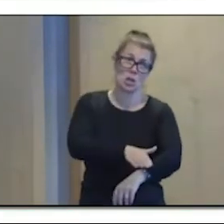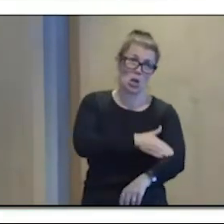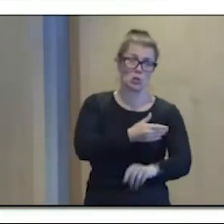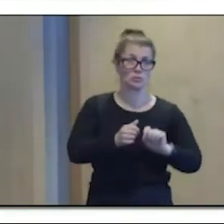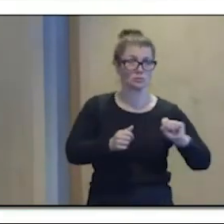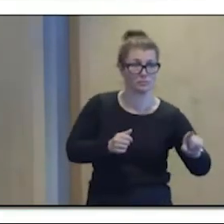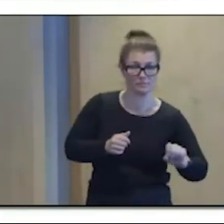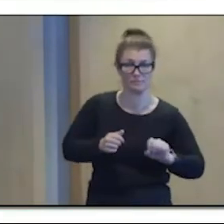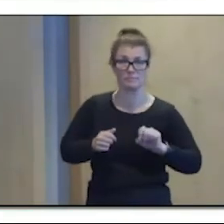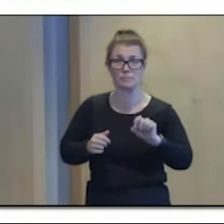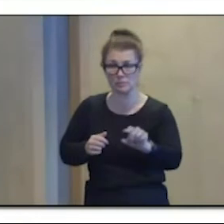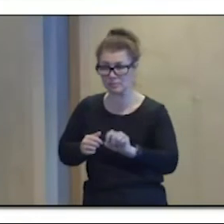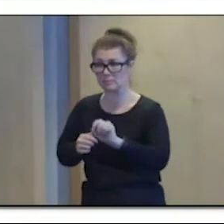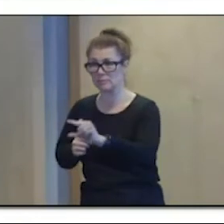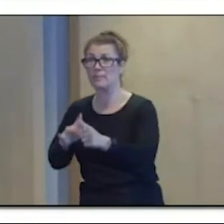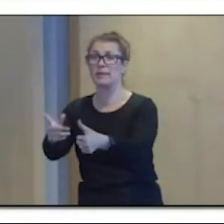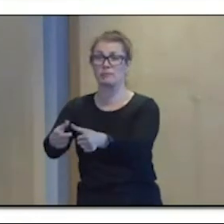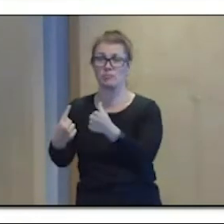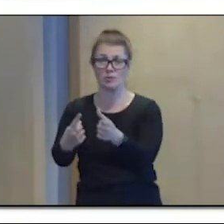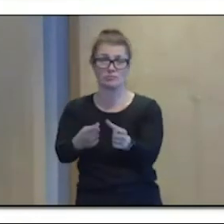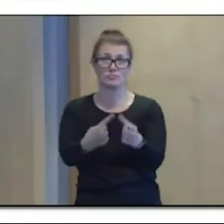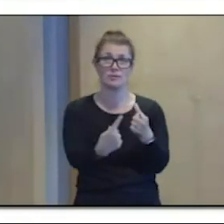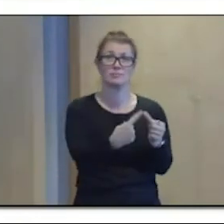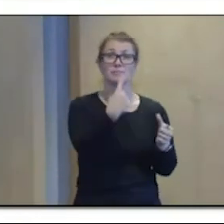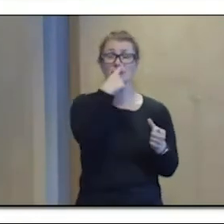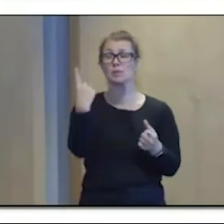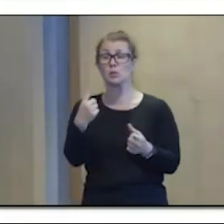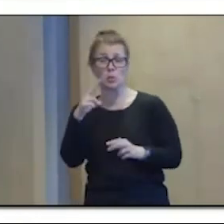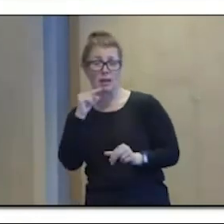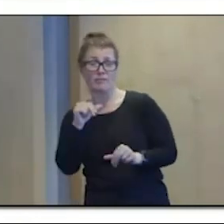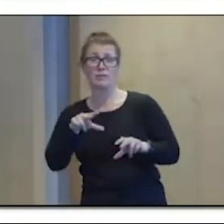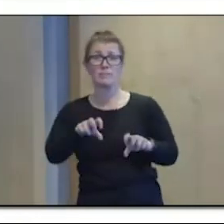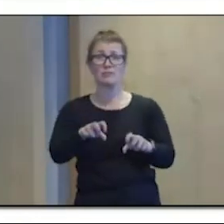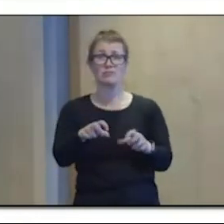time for the response. The people looking after batteries at home and I don't mean to be rude,